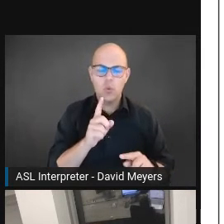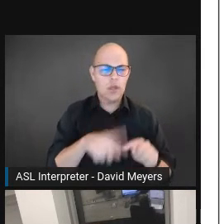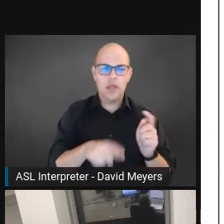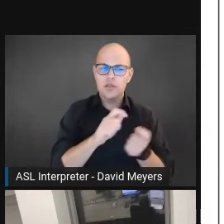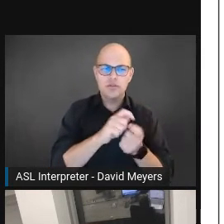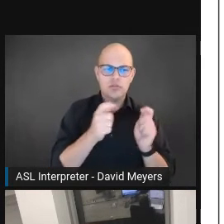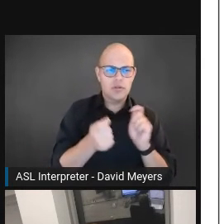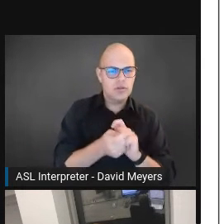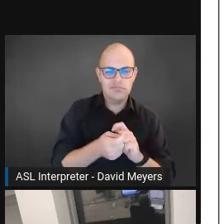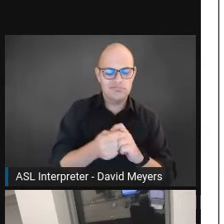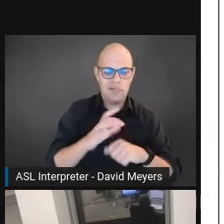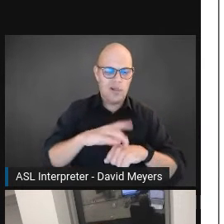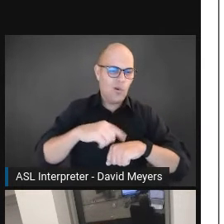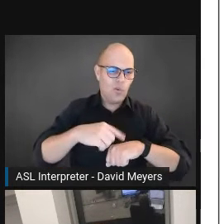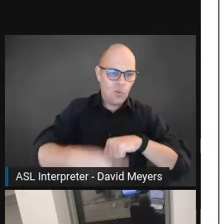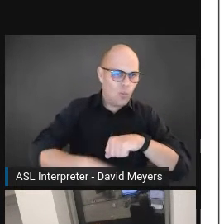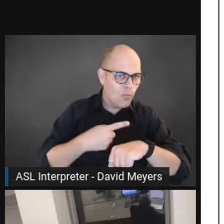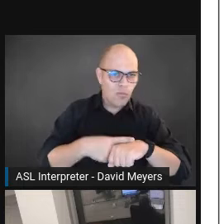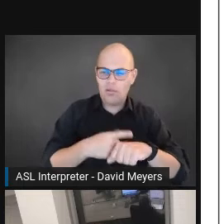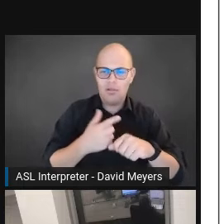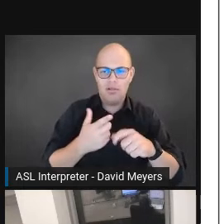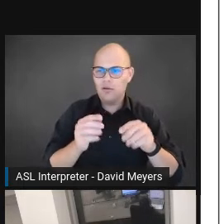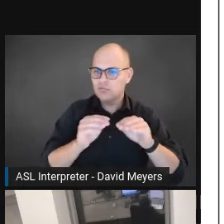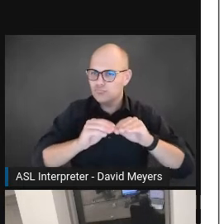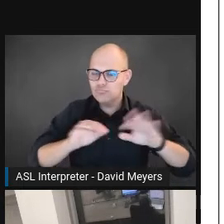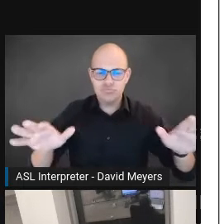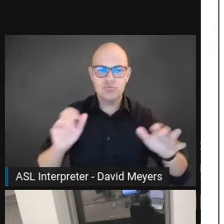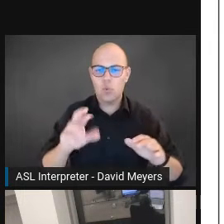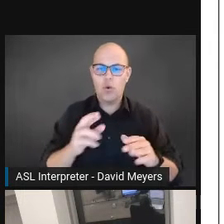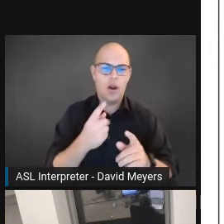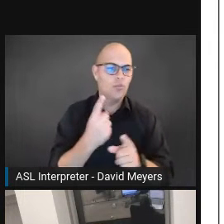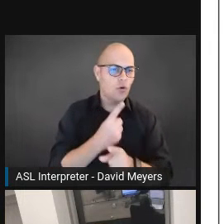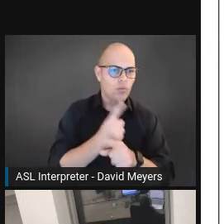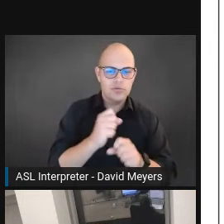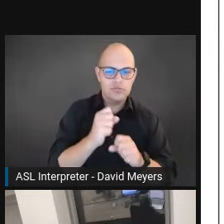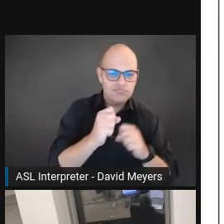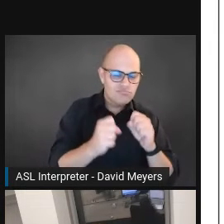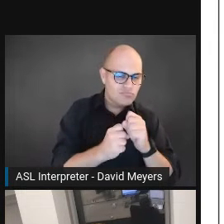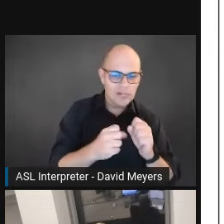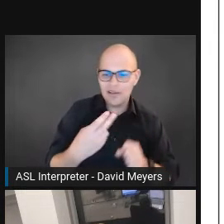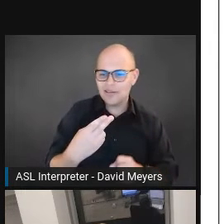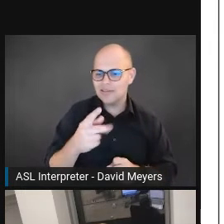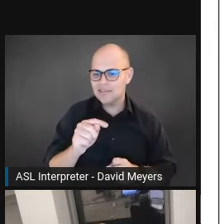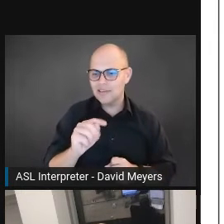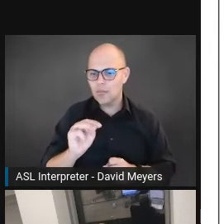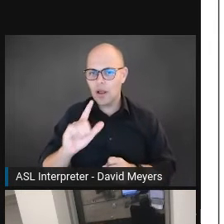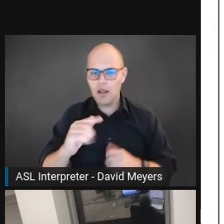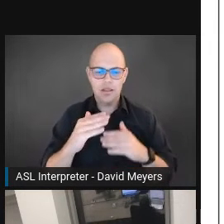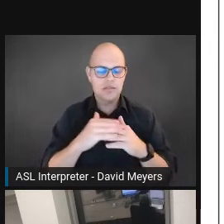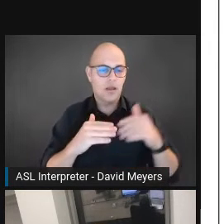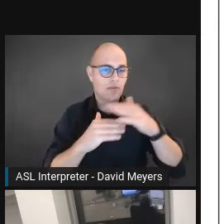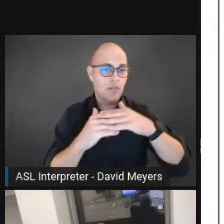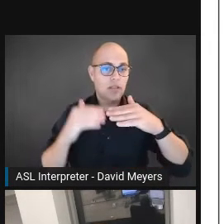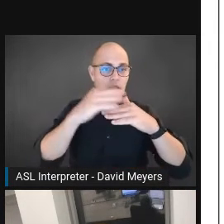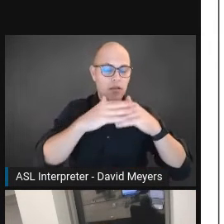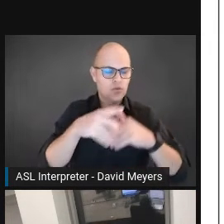to REM values or to properly structure the HTML scaffolding, you probably know the content and the context